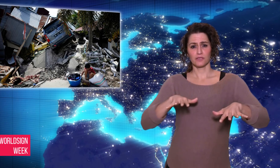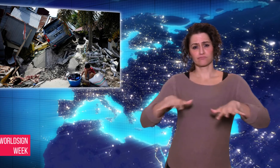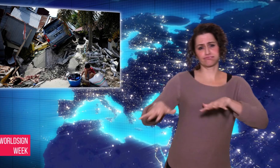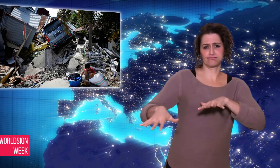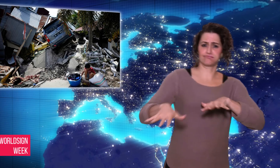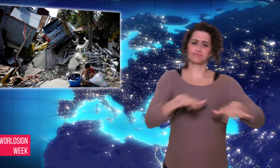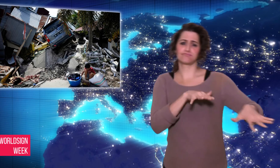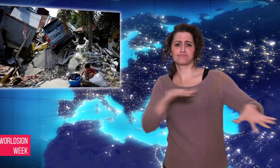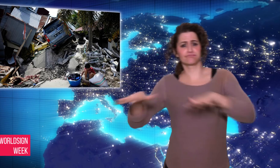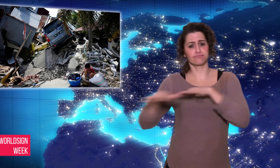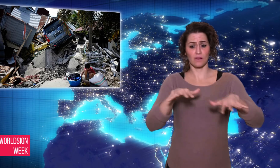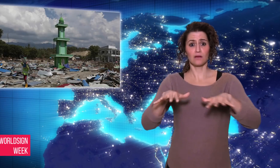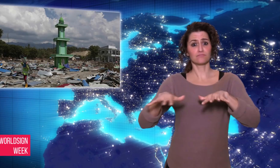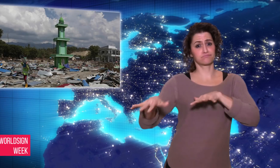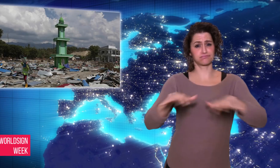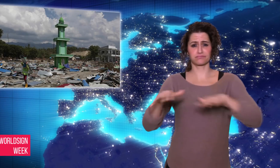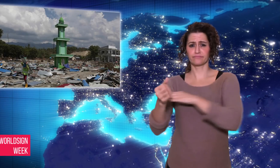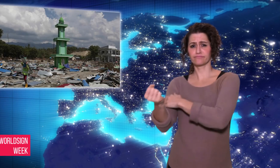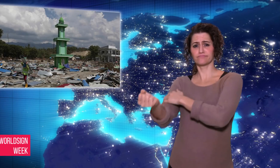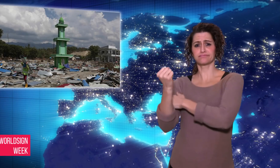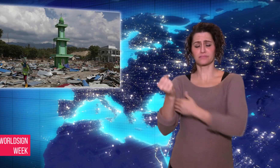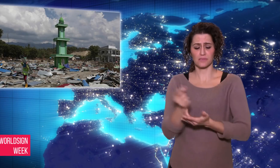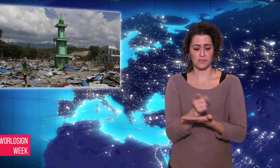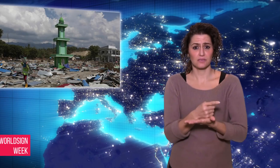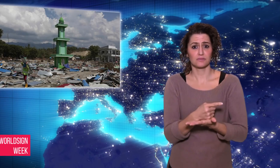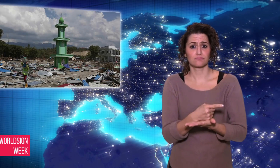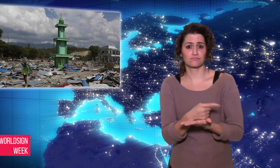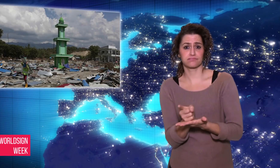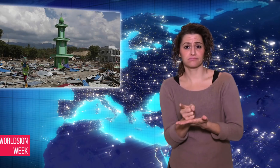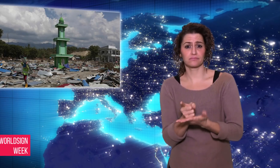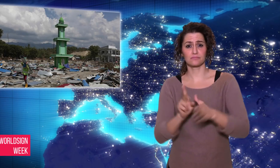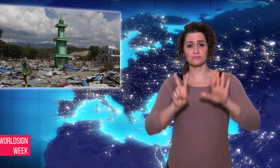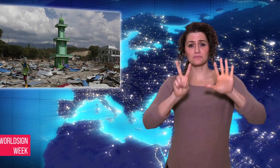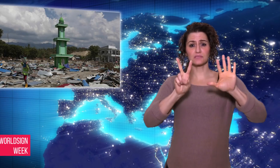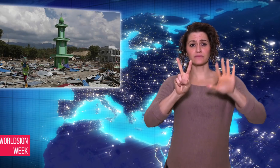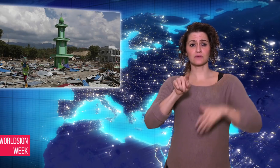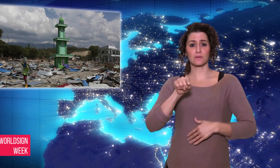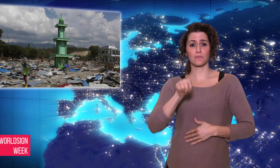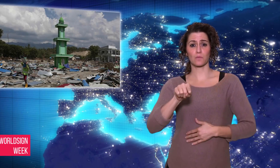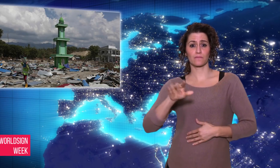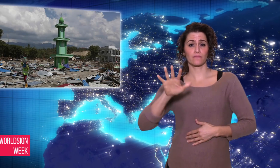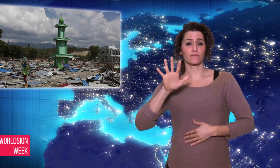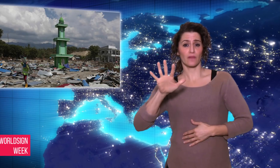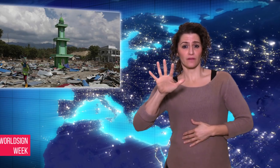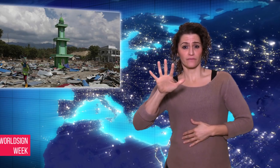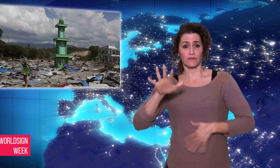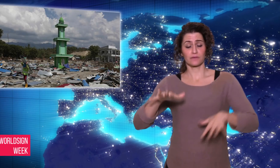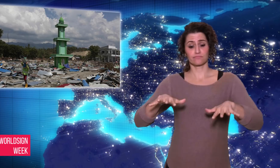devastated the city of Palu on